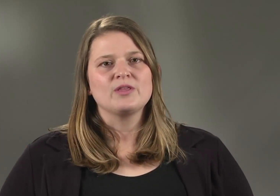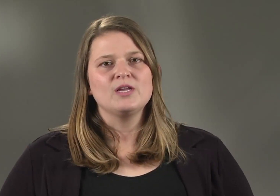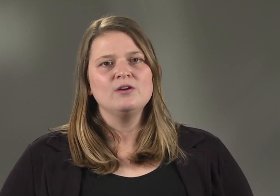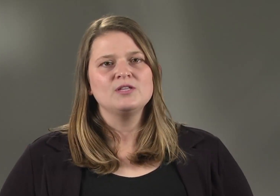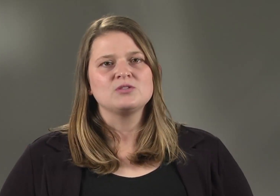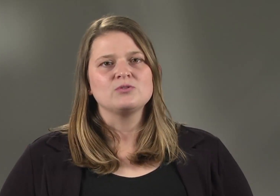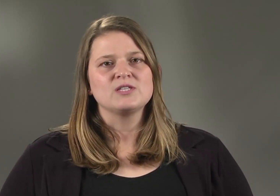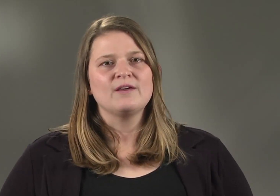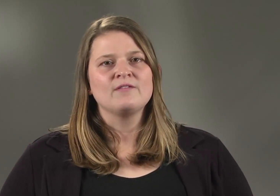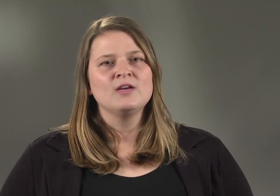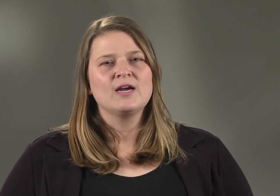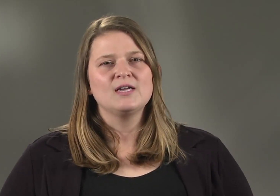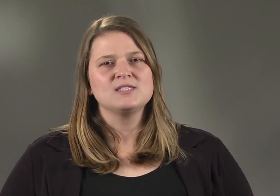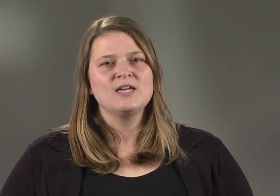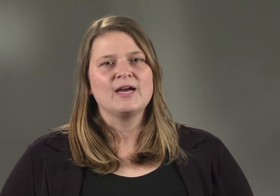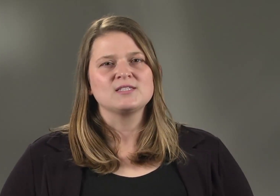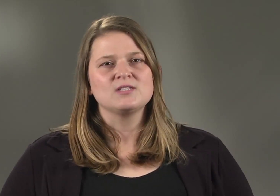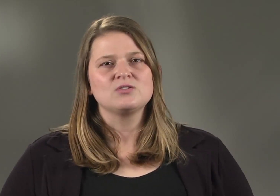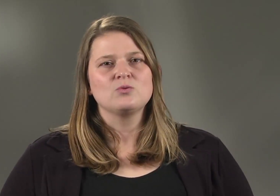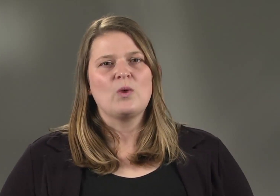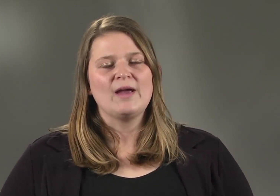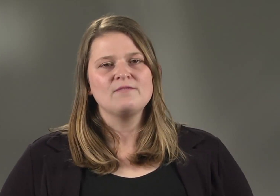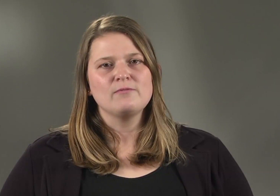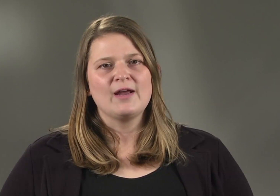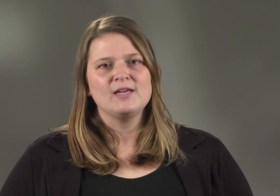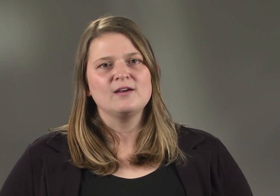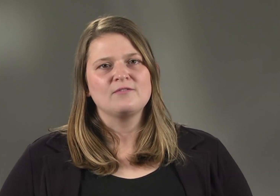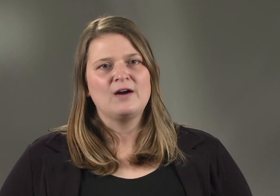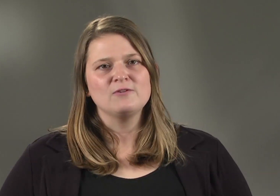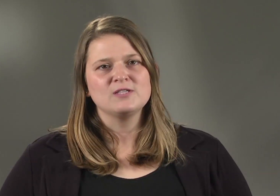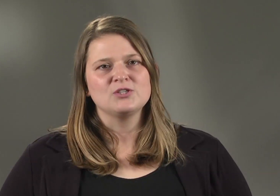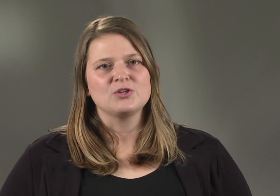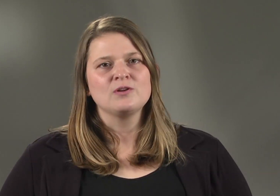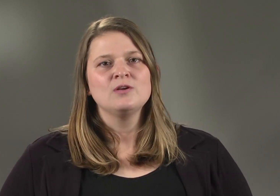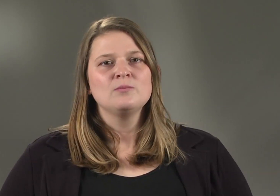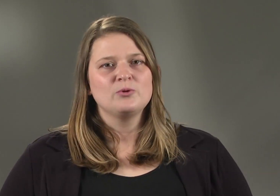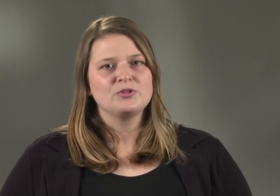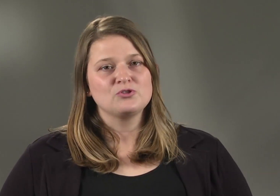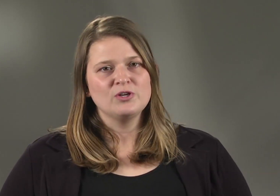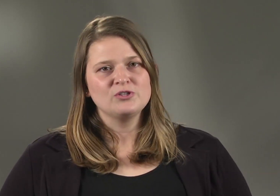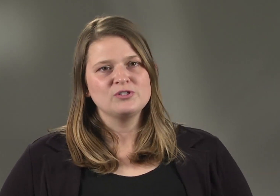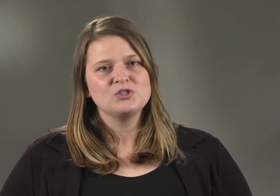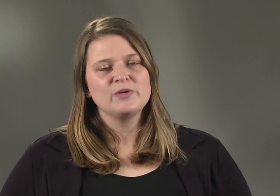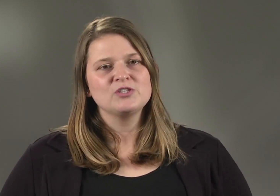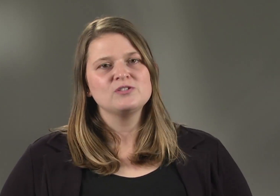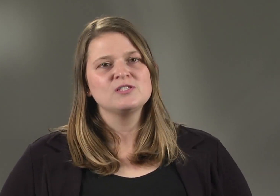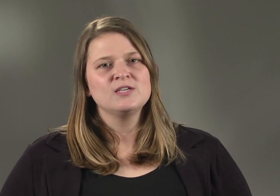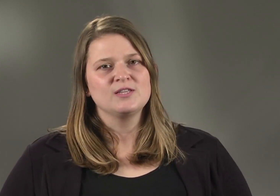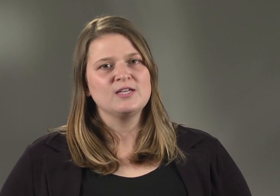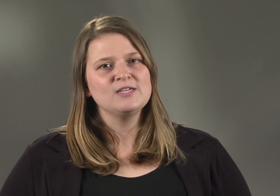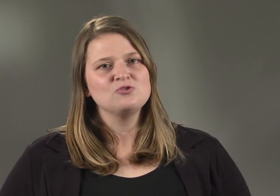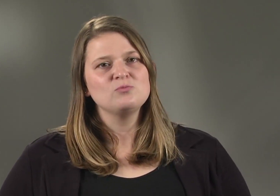that hearing students have constant access to a wide variety of conversation, both in structured situations in the classroom